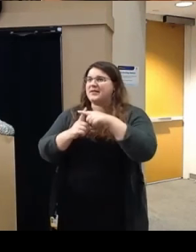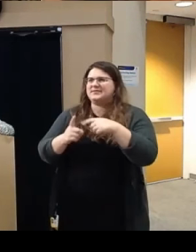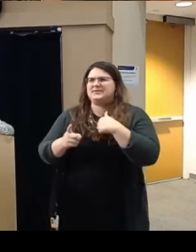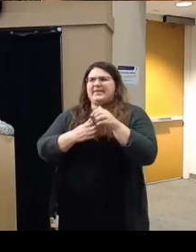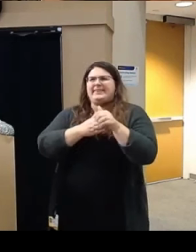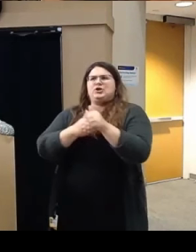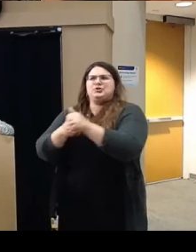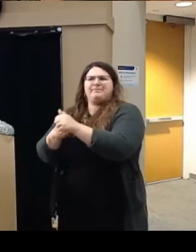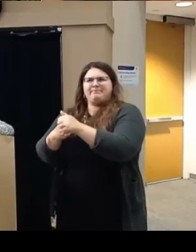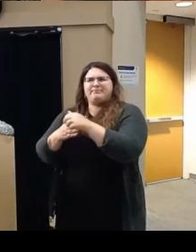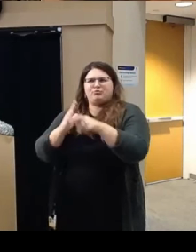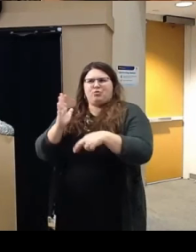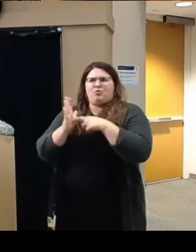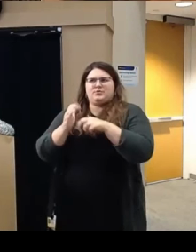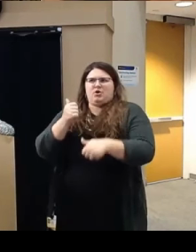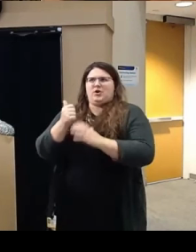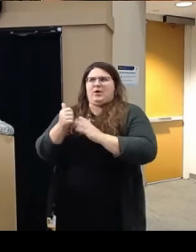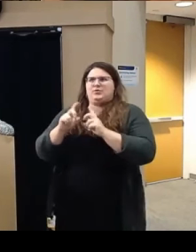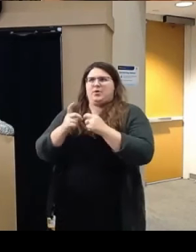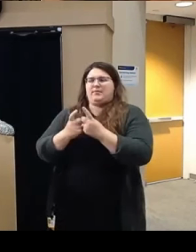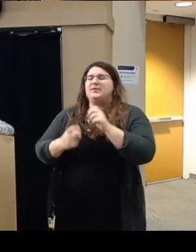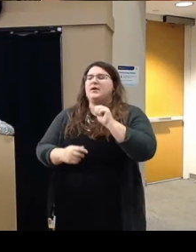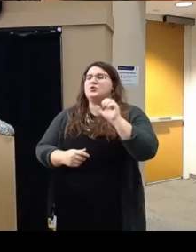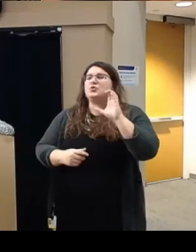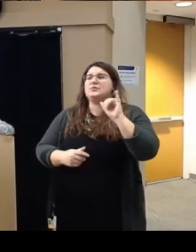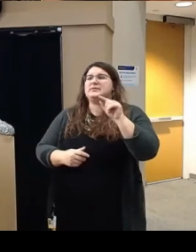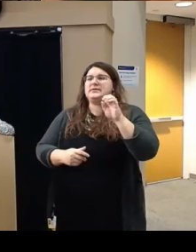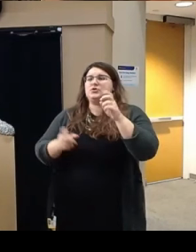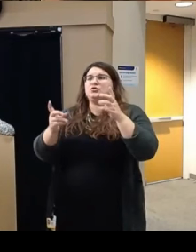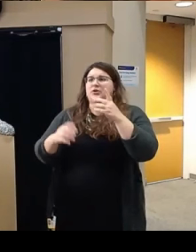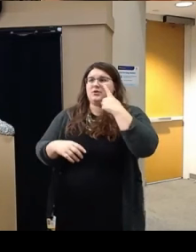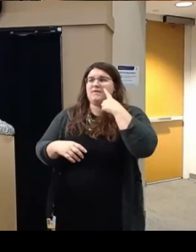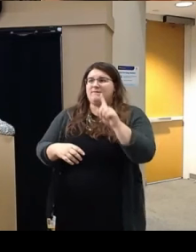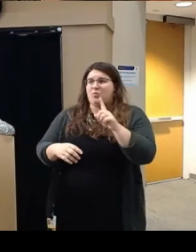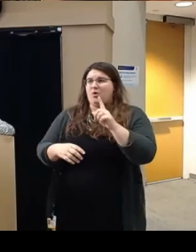our department uh she is the associate director for Pediatric Behavioral Health and Wellness